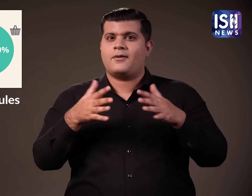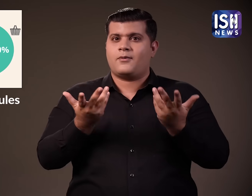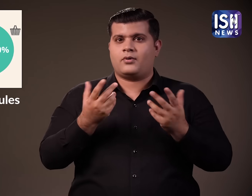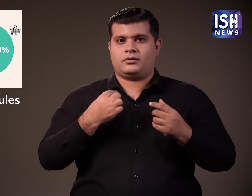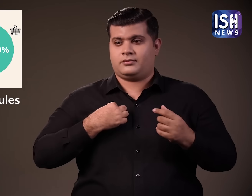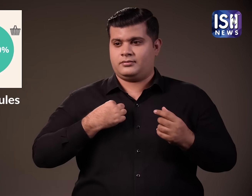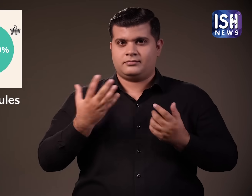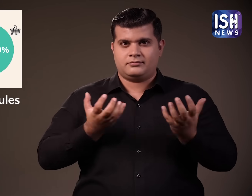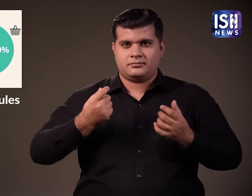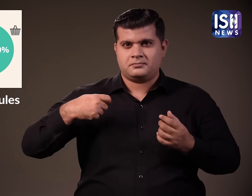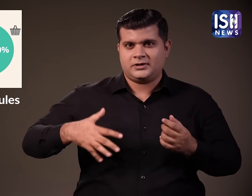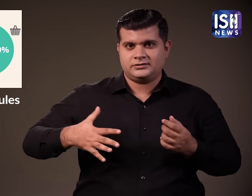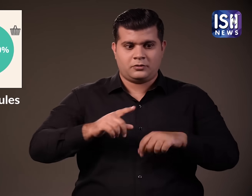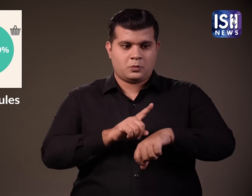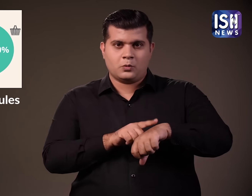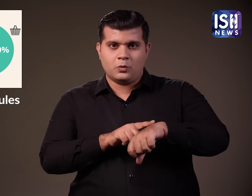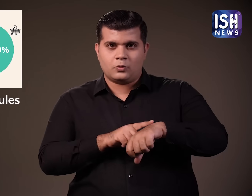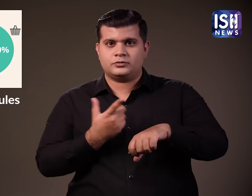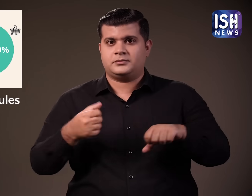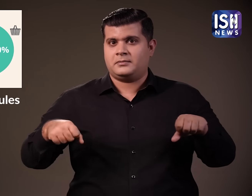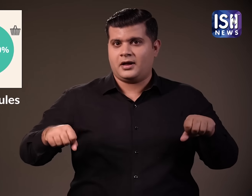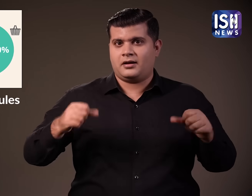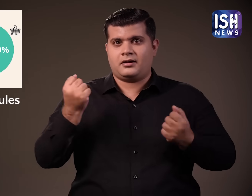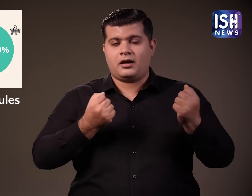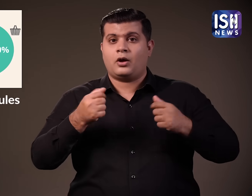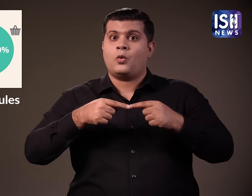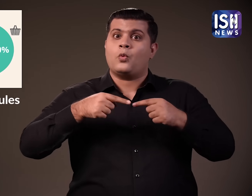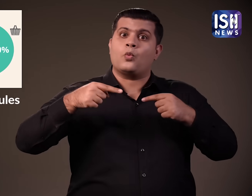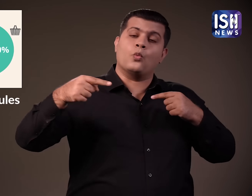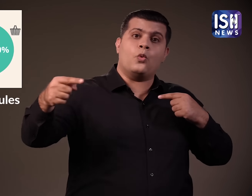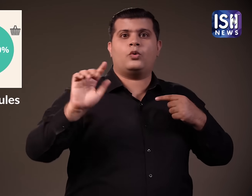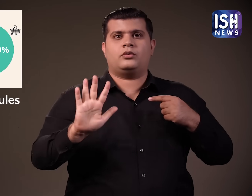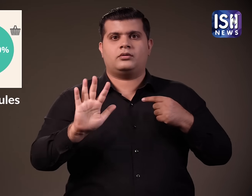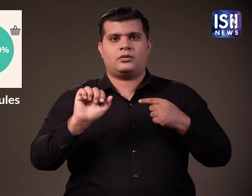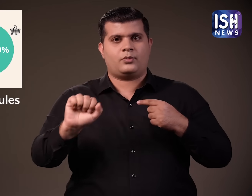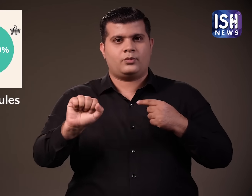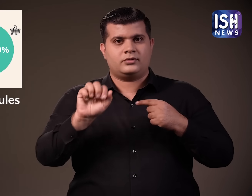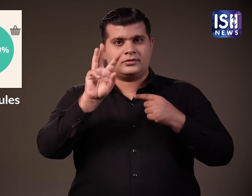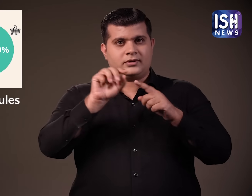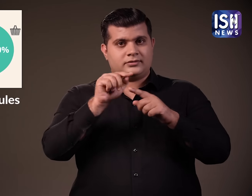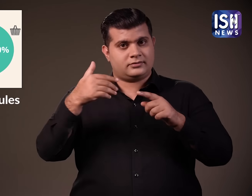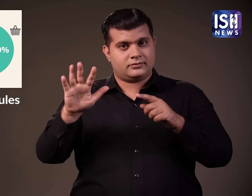or for purchase of expensive brands or gadgets or vehicle etc.